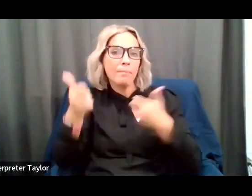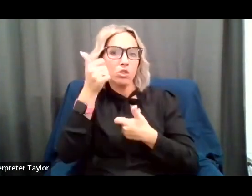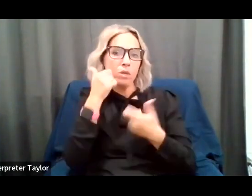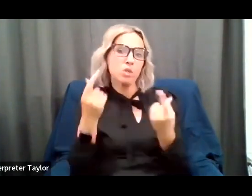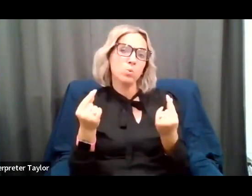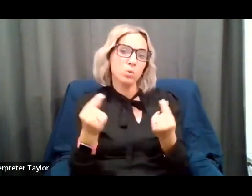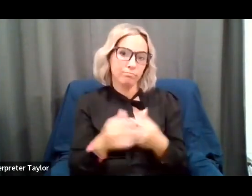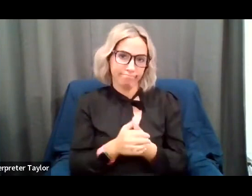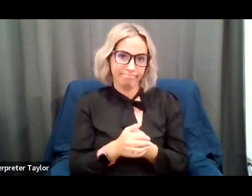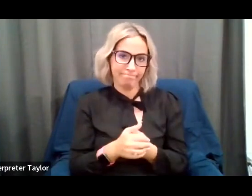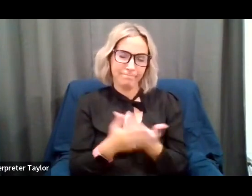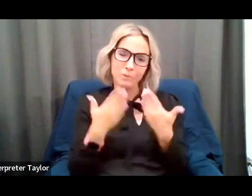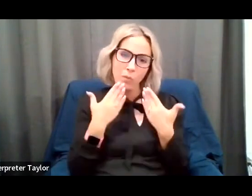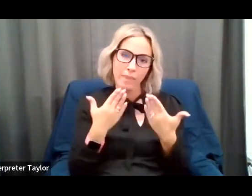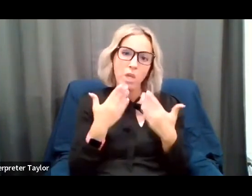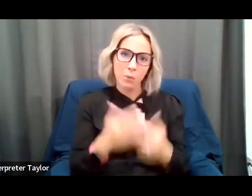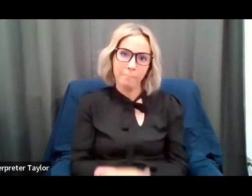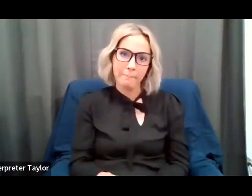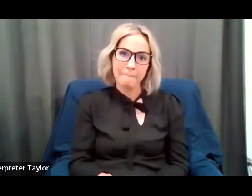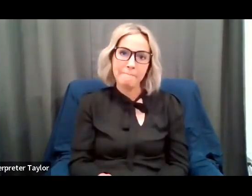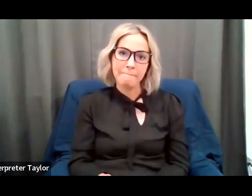So, thank you. [Thank you.]